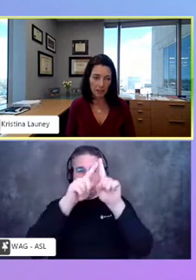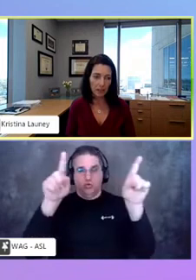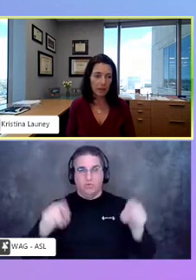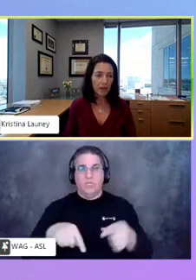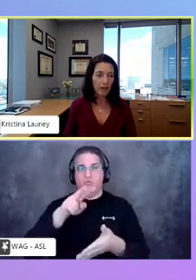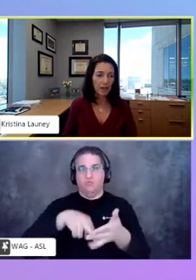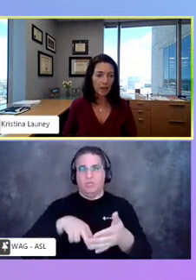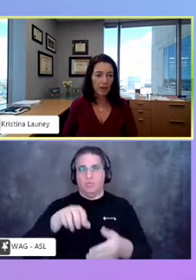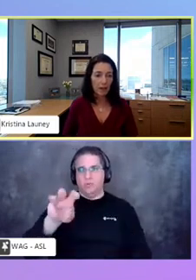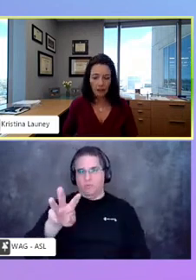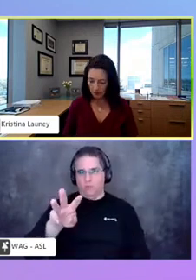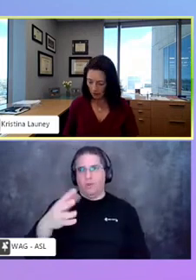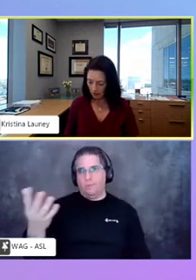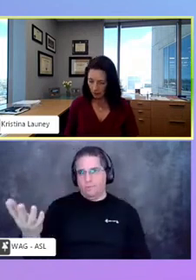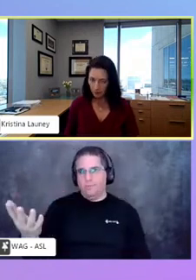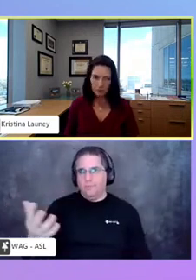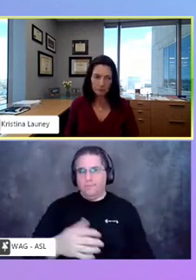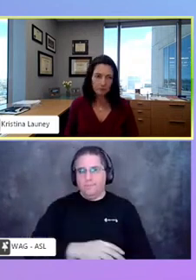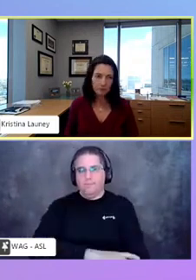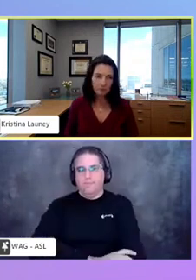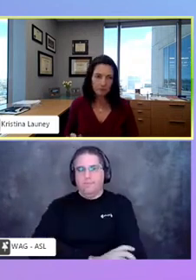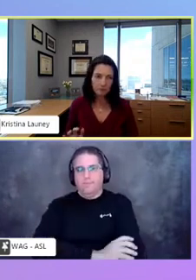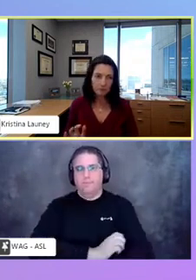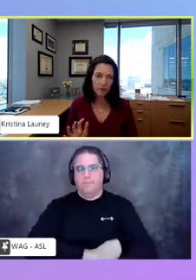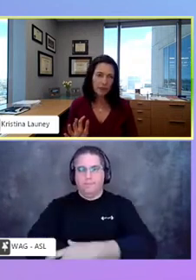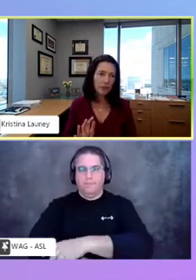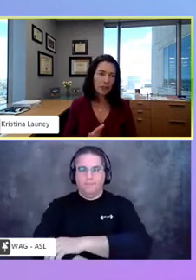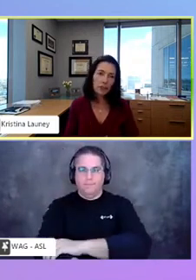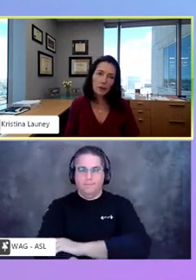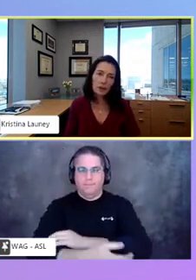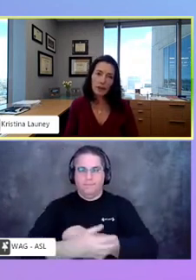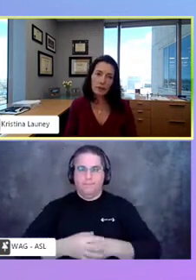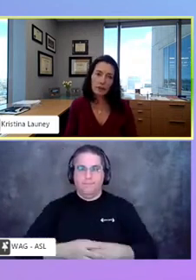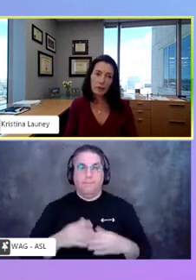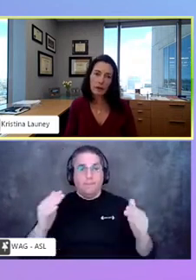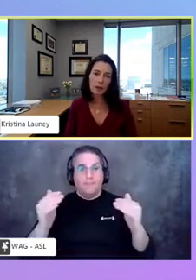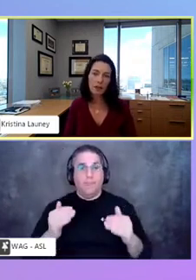bringing foods, the vast majority of people are deaf